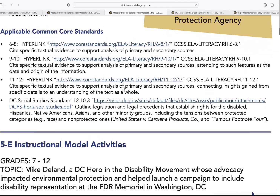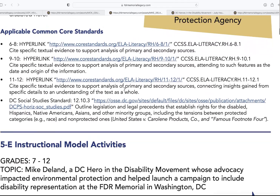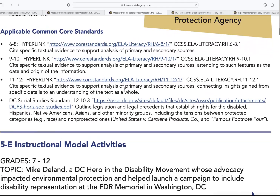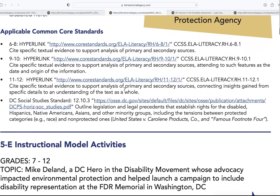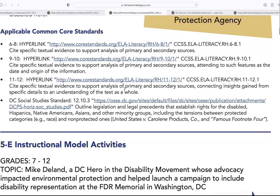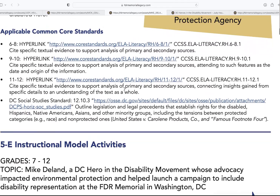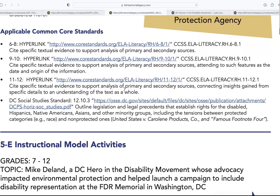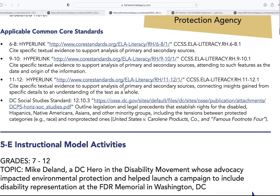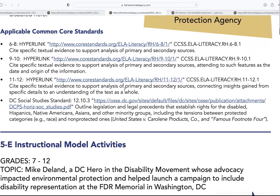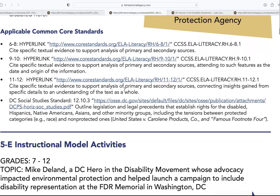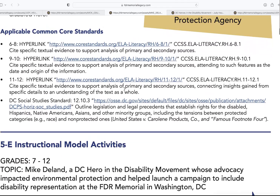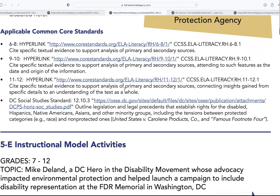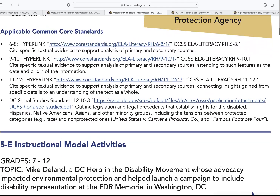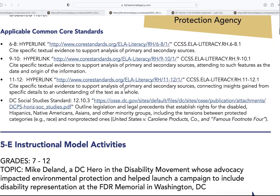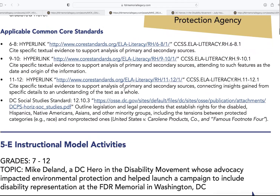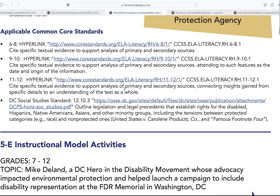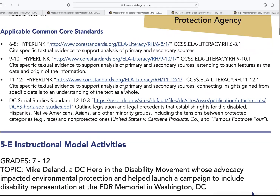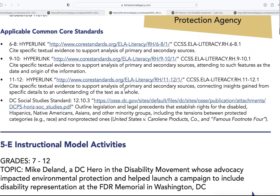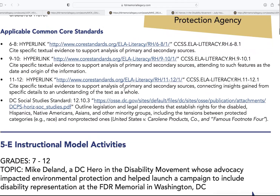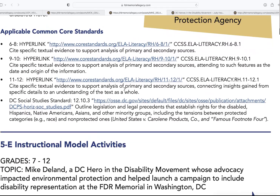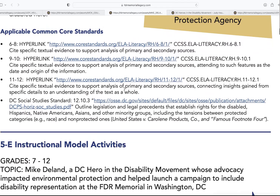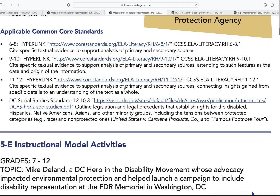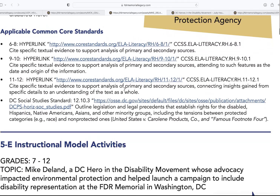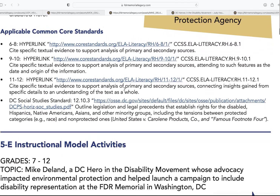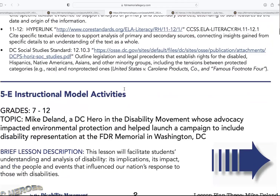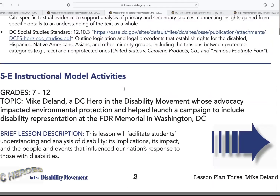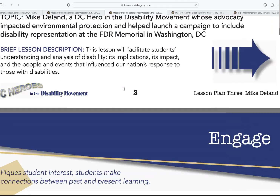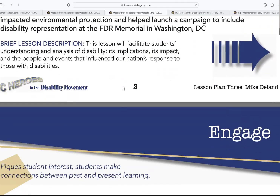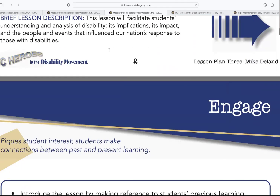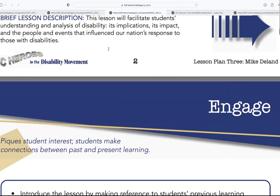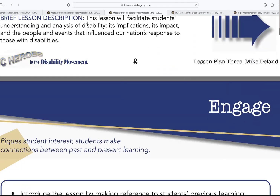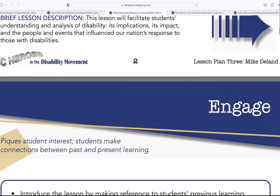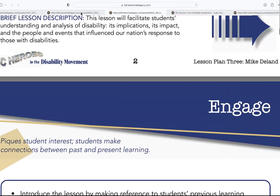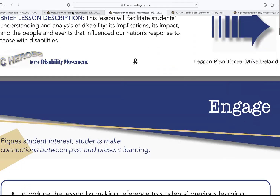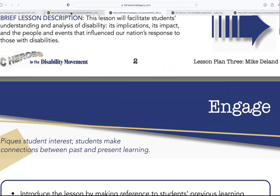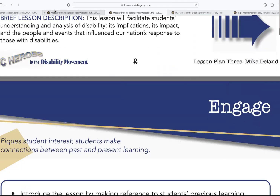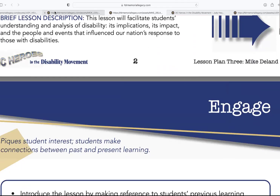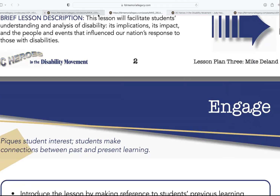For example, at the bottom of page 6 in judy's lesson plan.